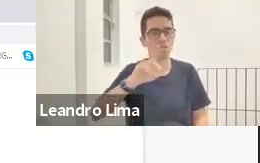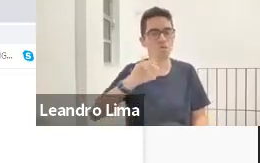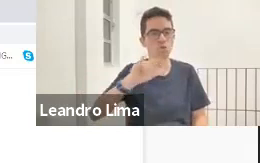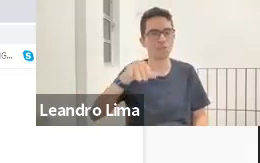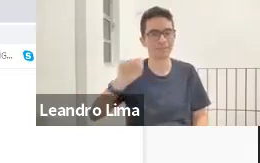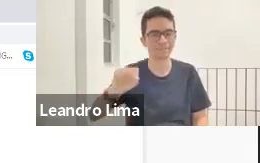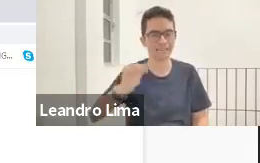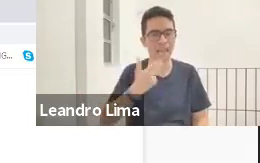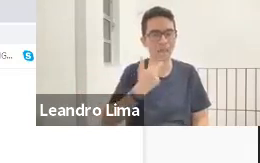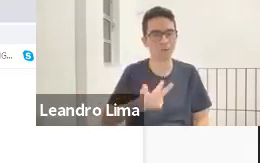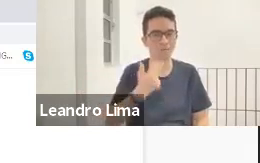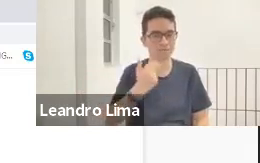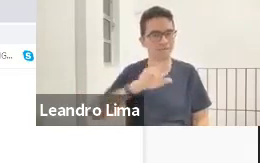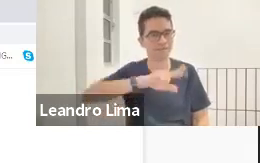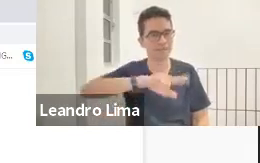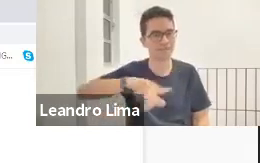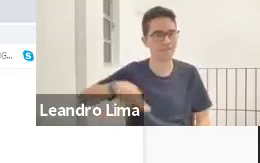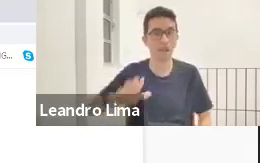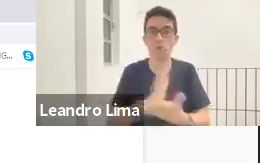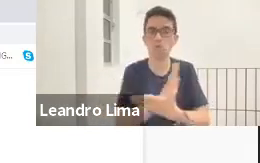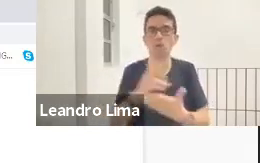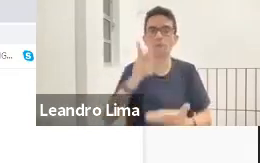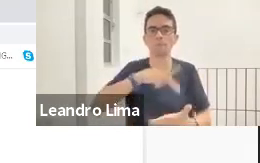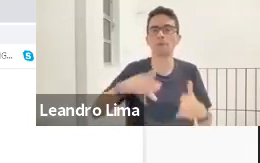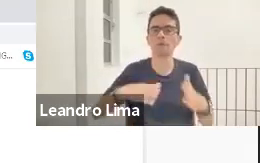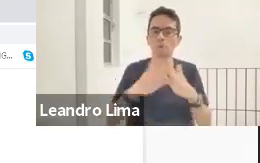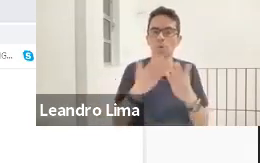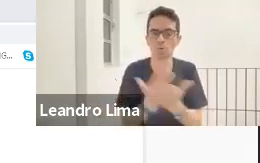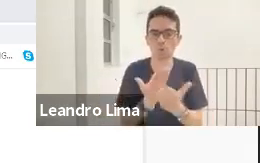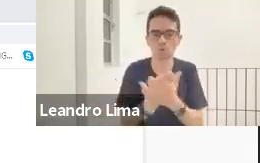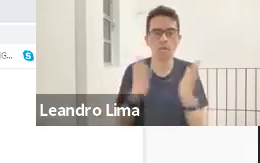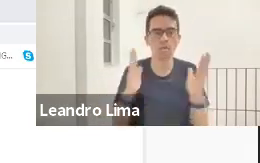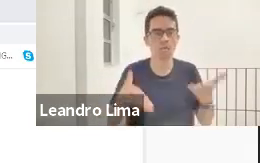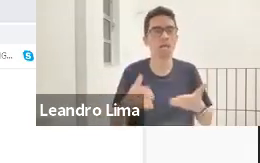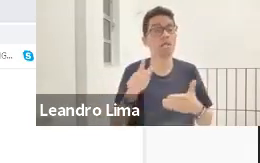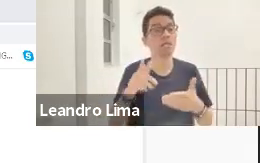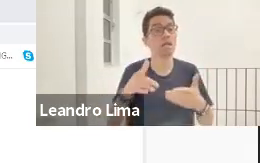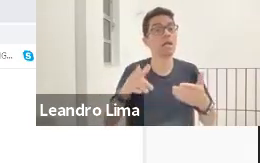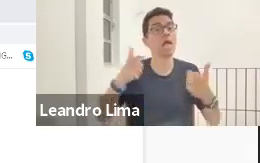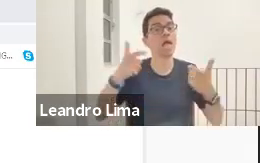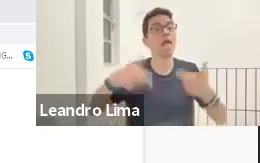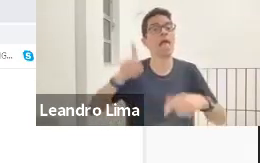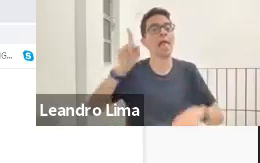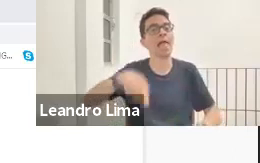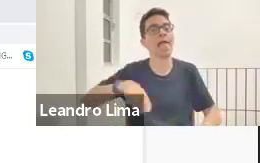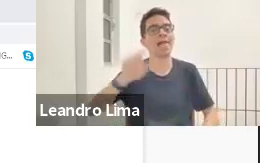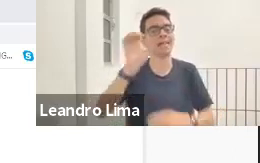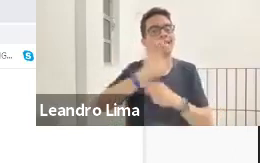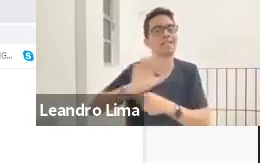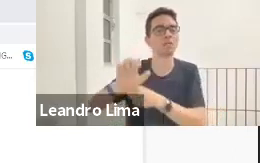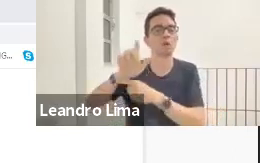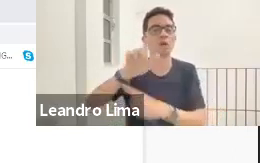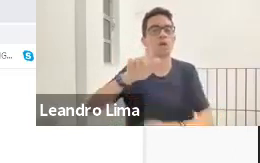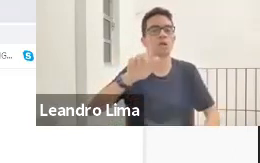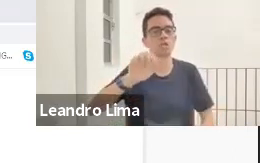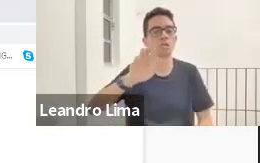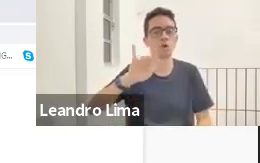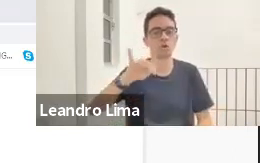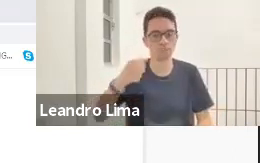in the school day schools. Yeah, so Yeah Yeah. So, the first So, the first, I guess the first thing I would say is it probably